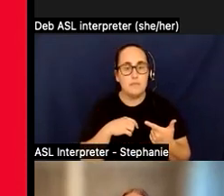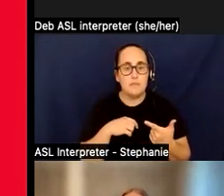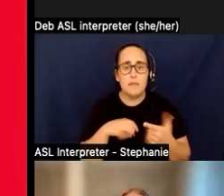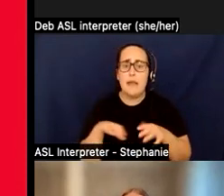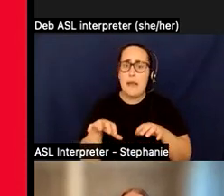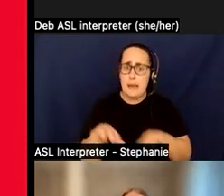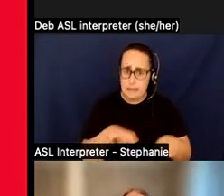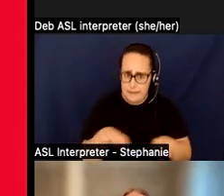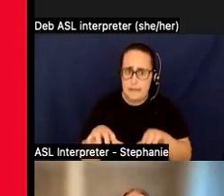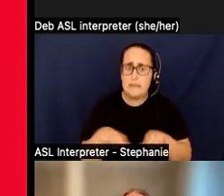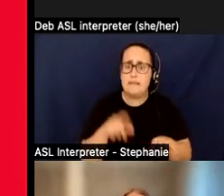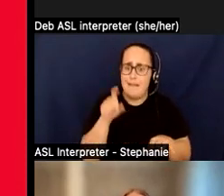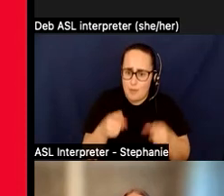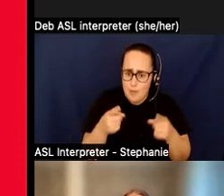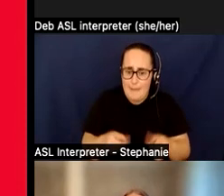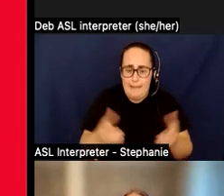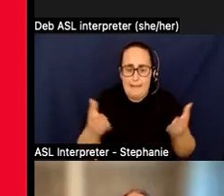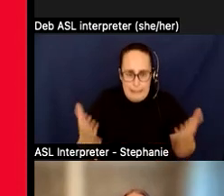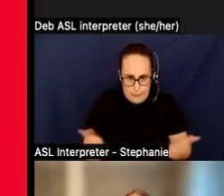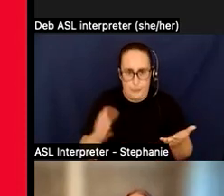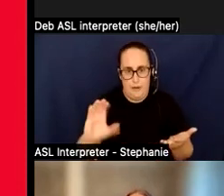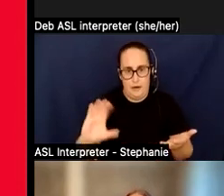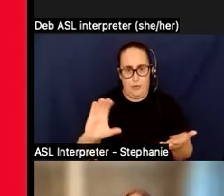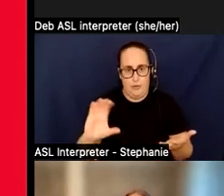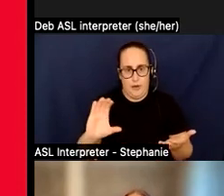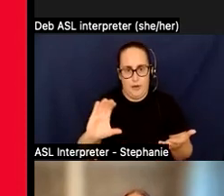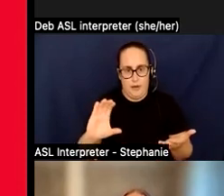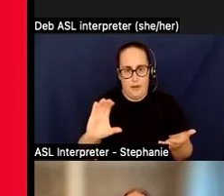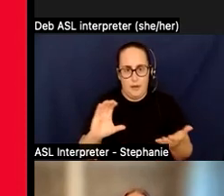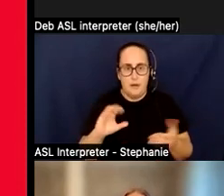be able to show that they regularly make significant contributions to the arts that